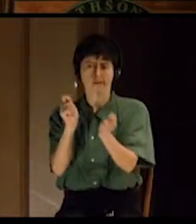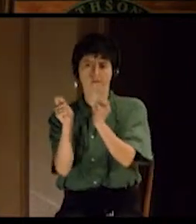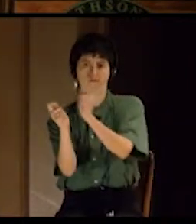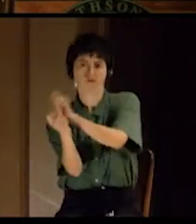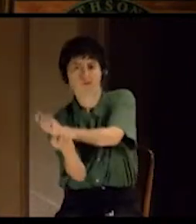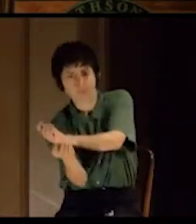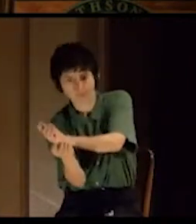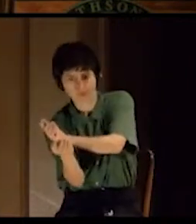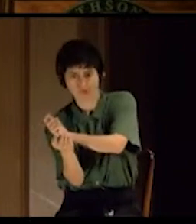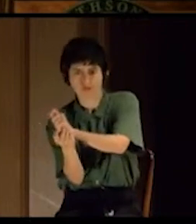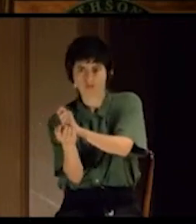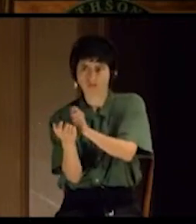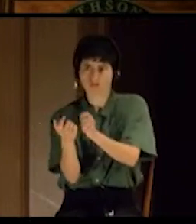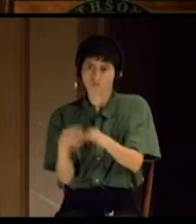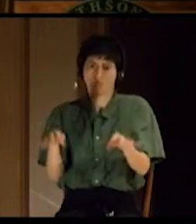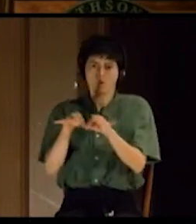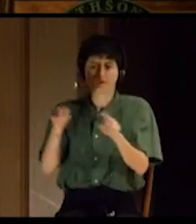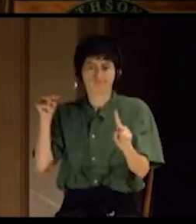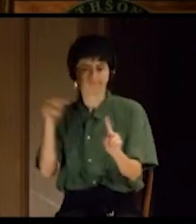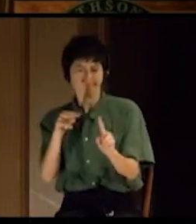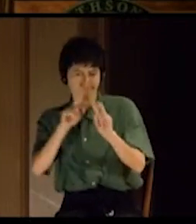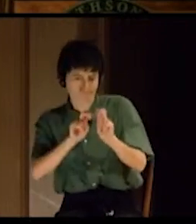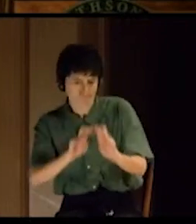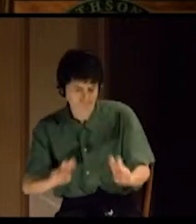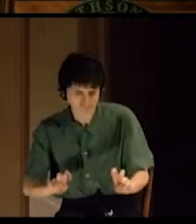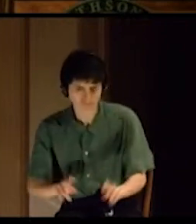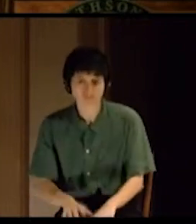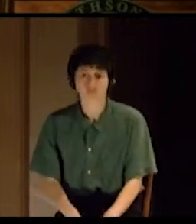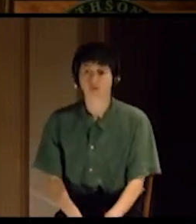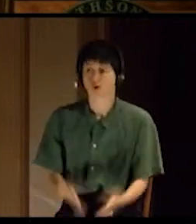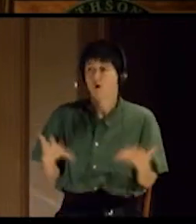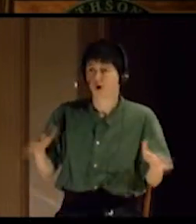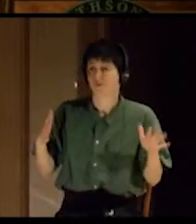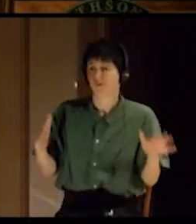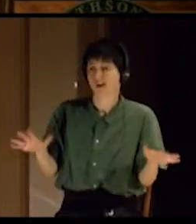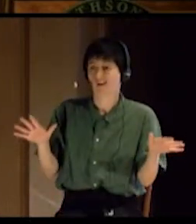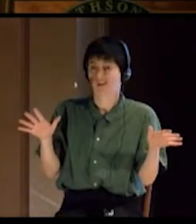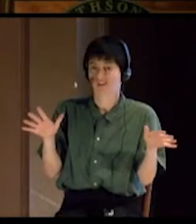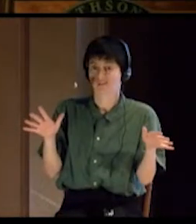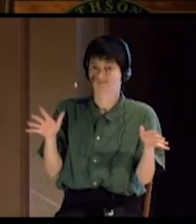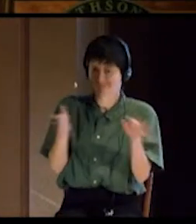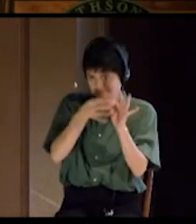So as already been said, we live in a changing planet. The world is changing drastically.